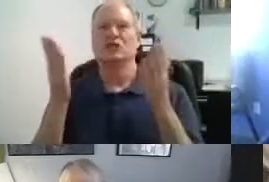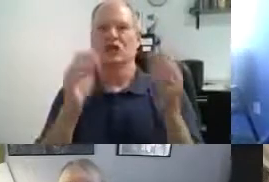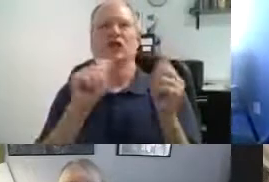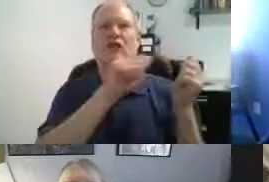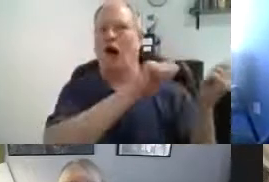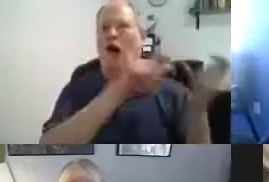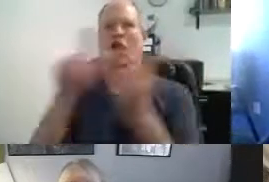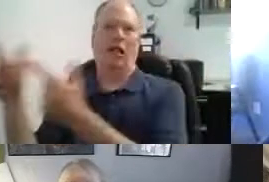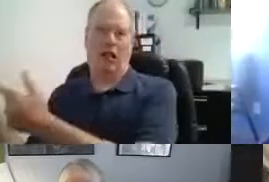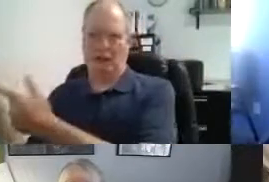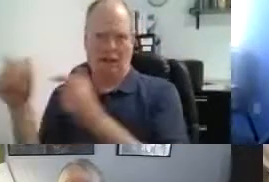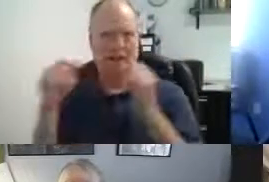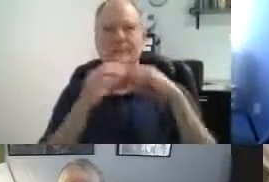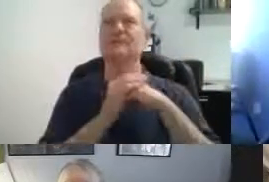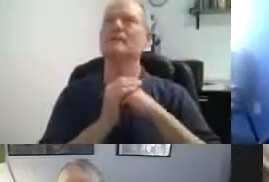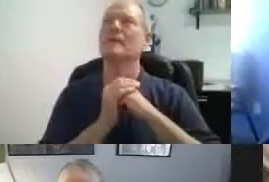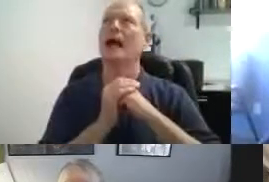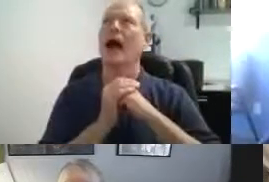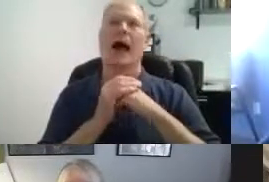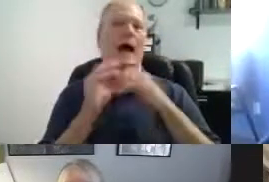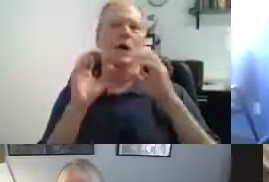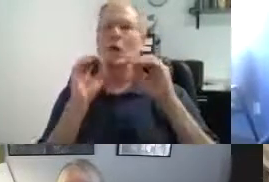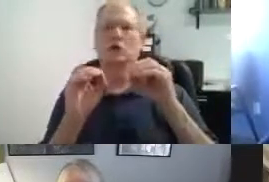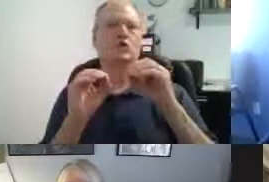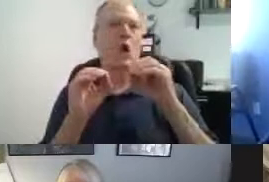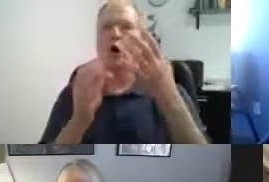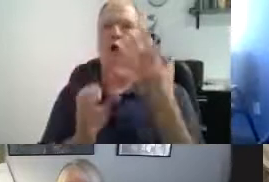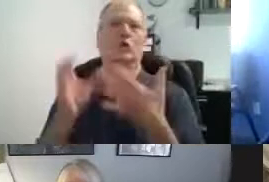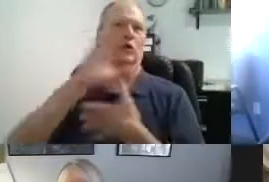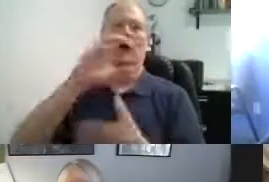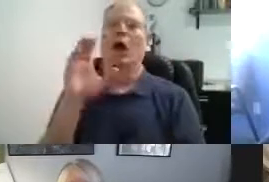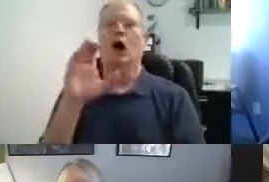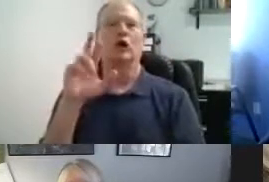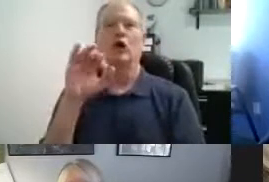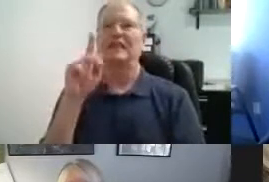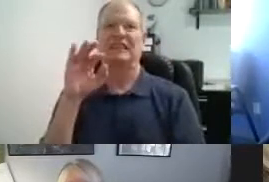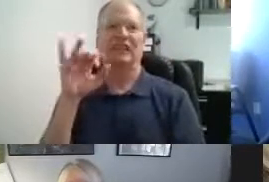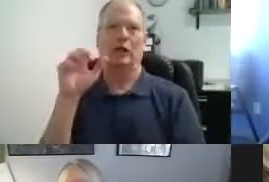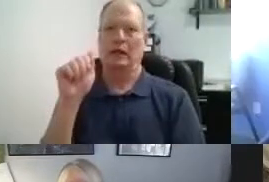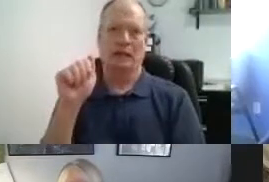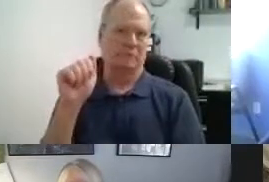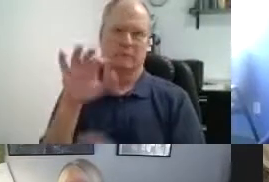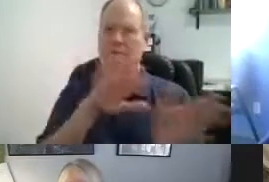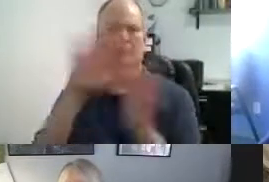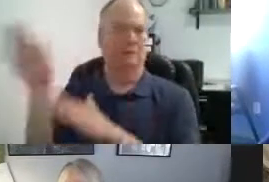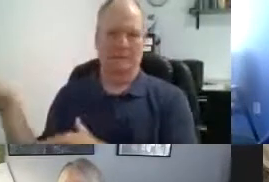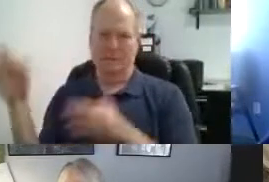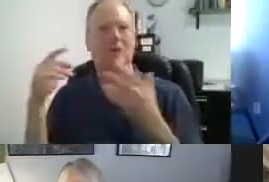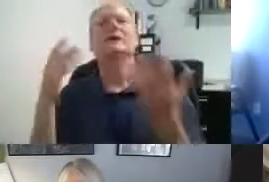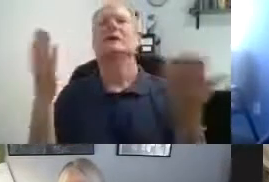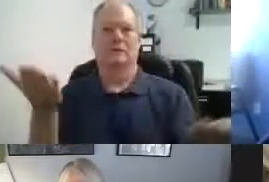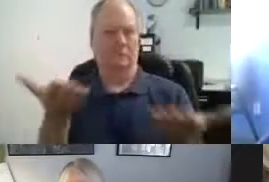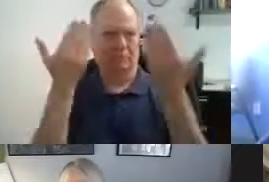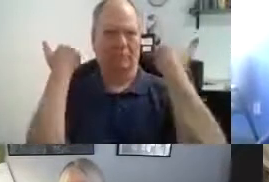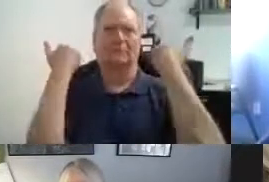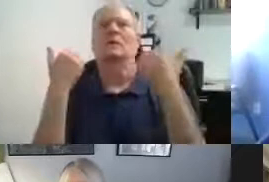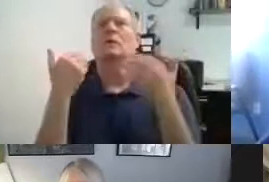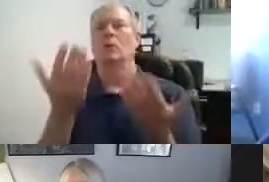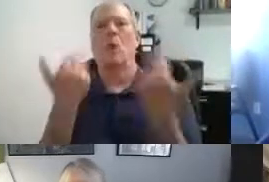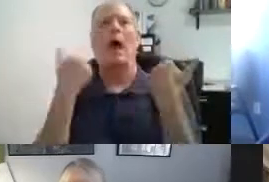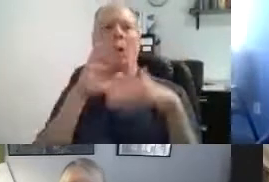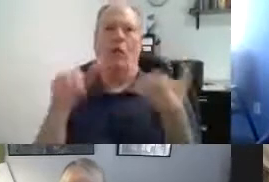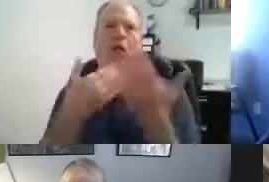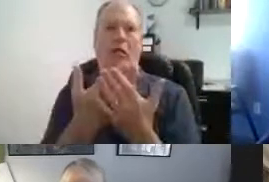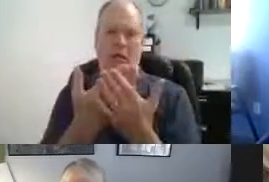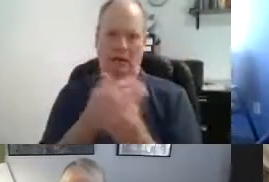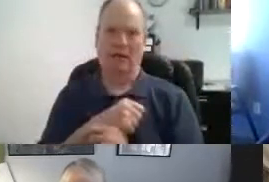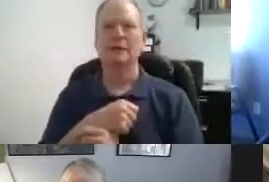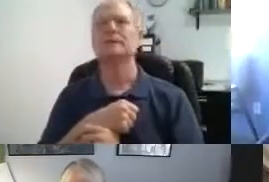the services are for all. There are no criteria and all are welcome.